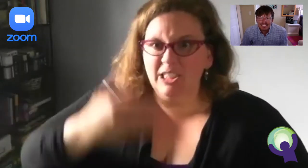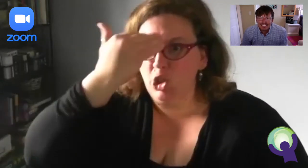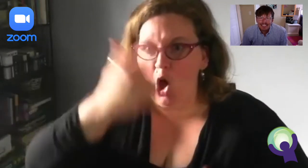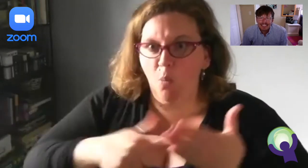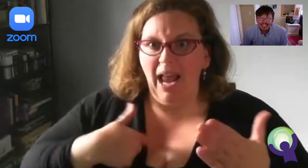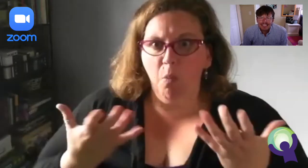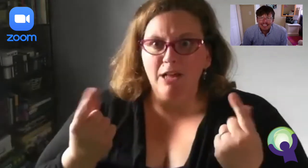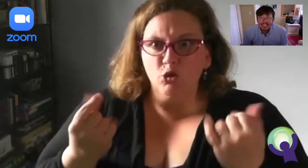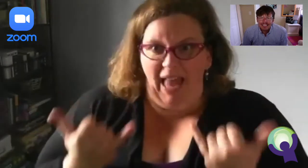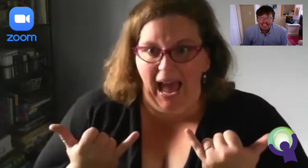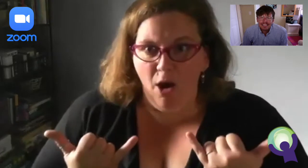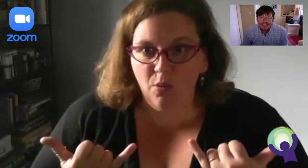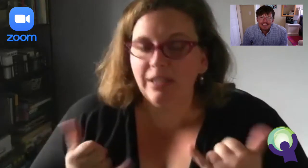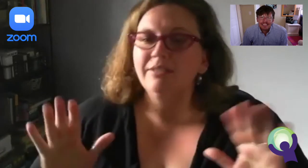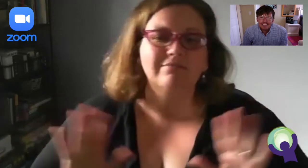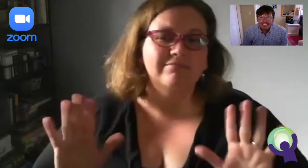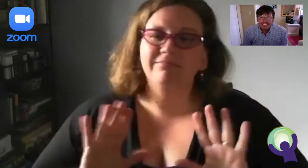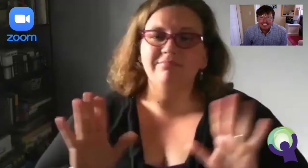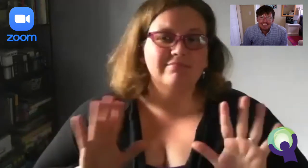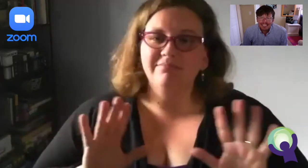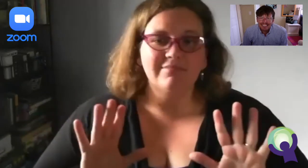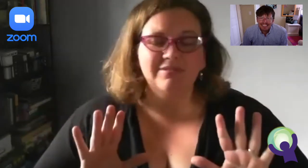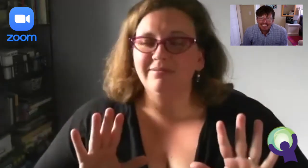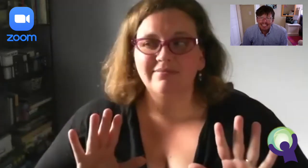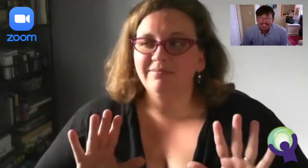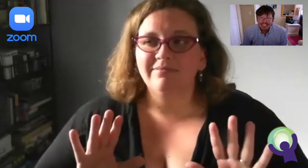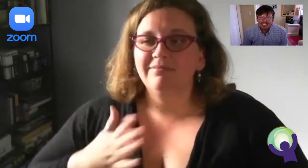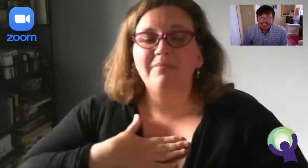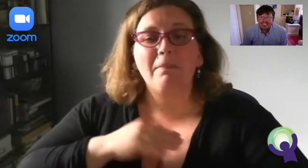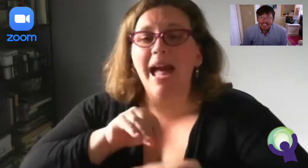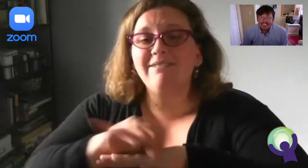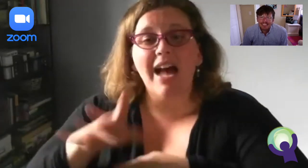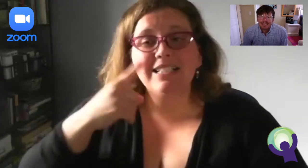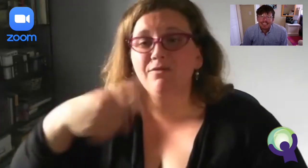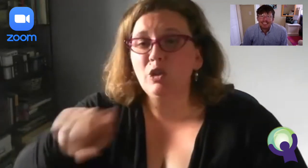because I thought I needed to know what I want to do right now, but